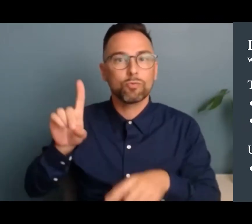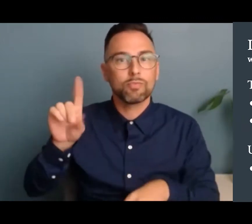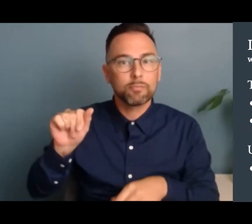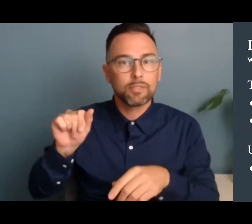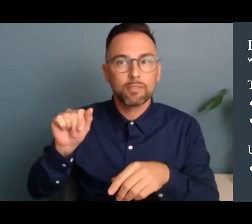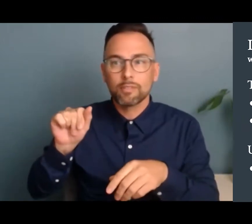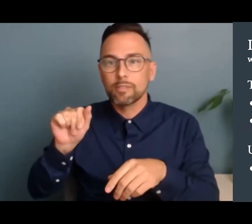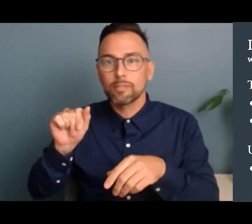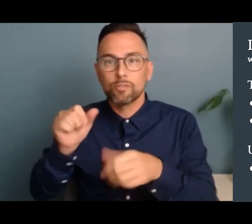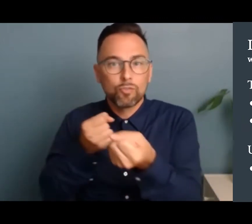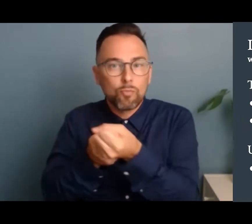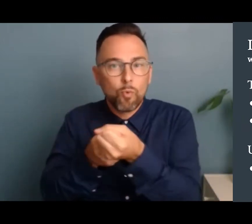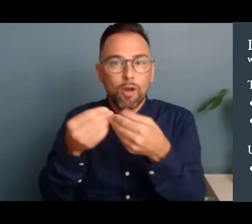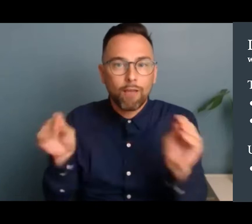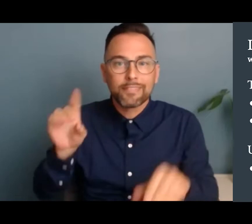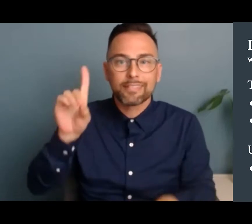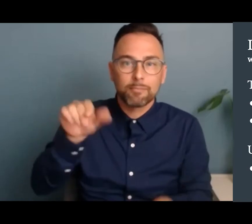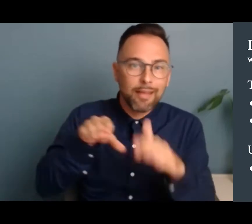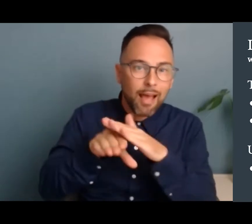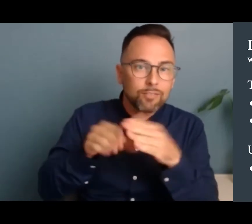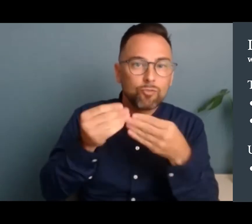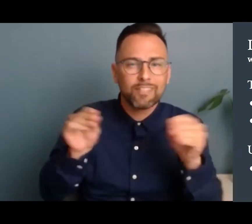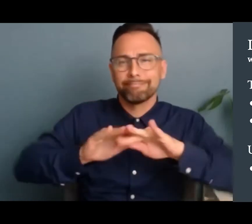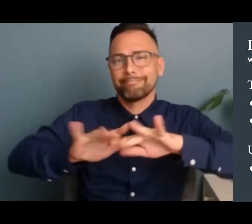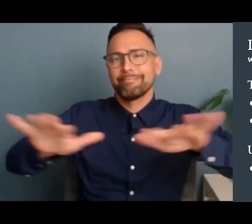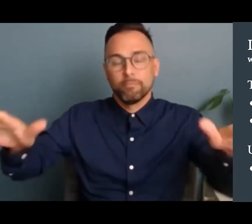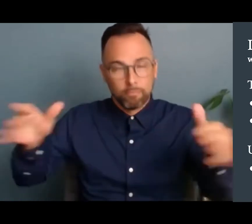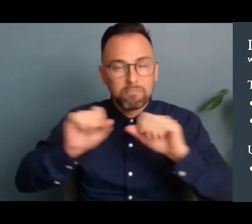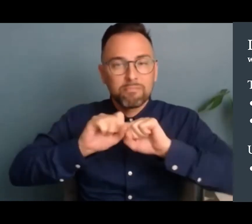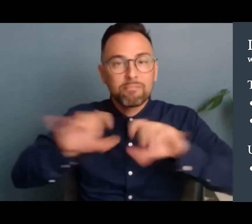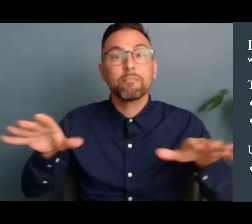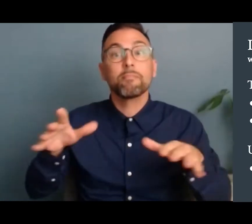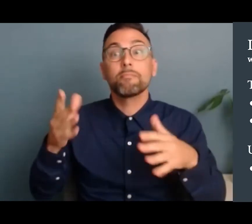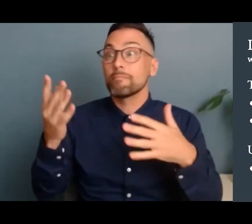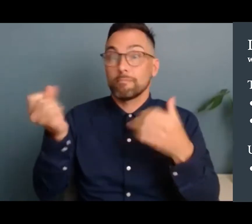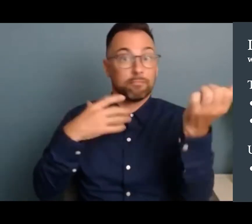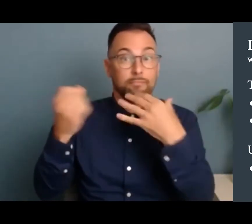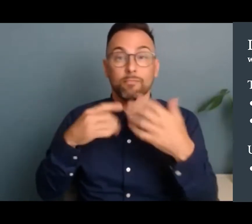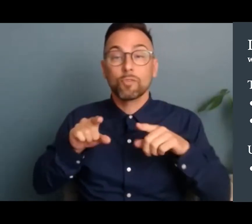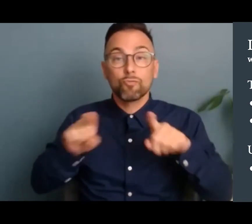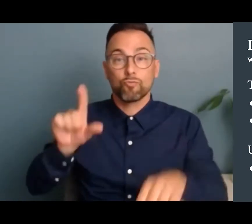to disability support access offices throughout the country.